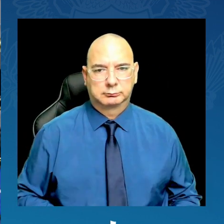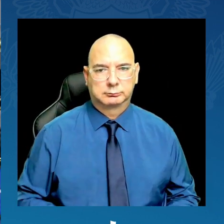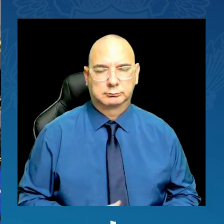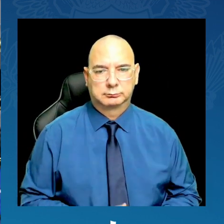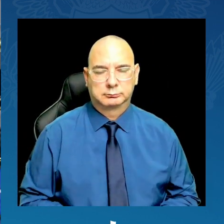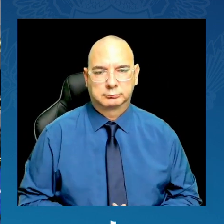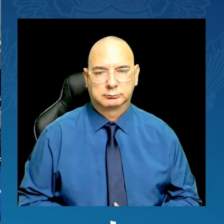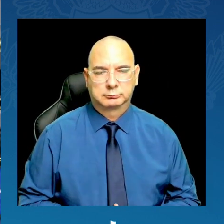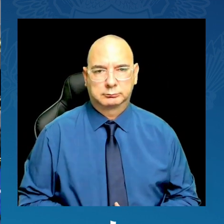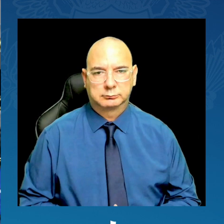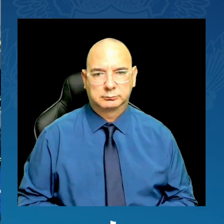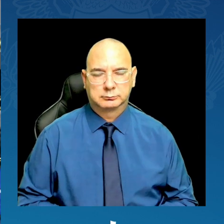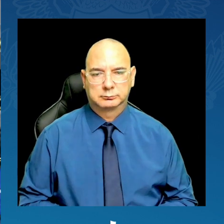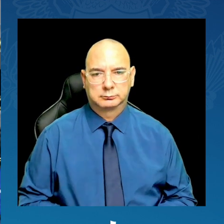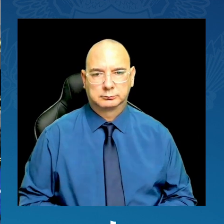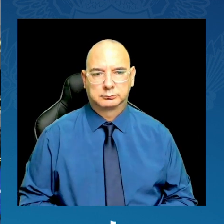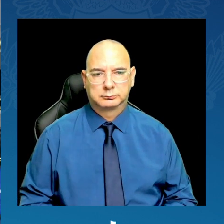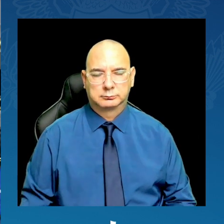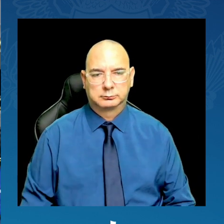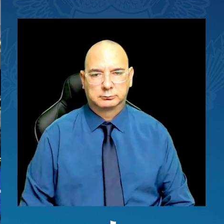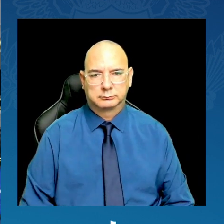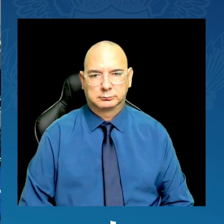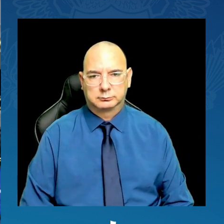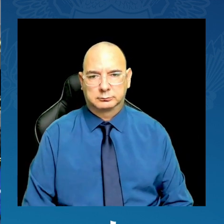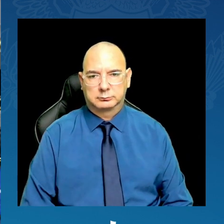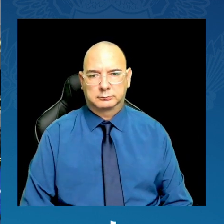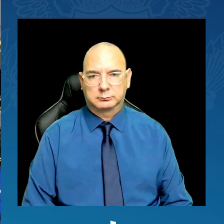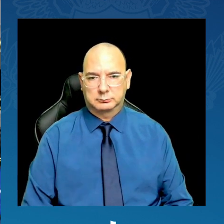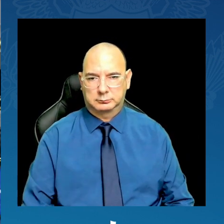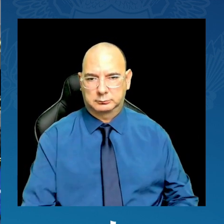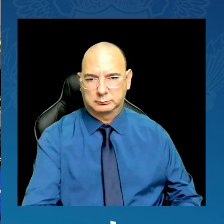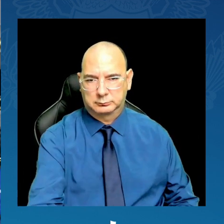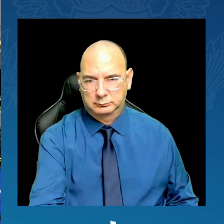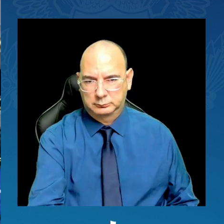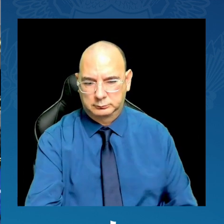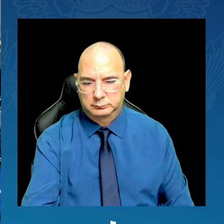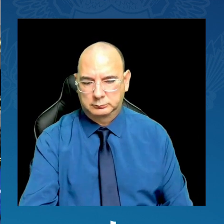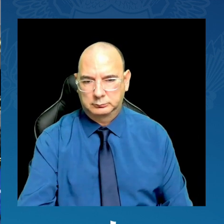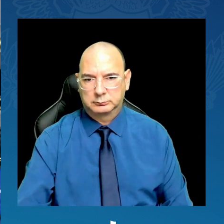So as they leave, I will I'll say